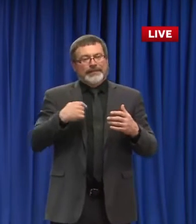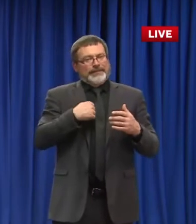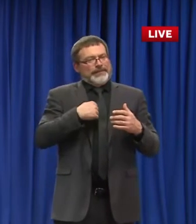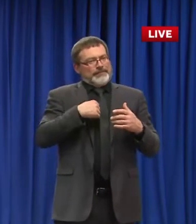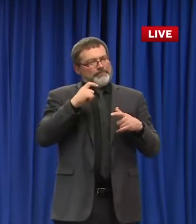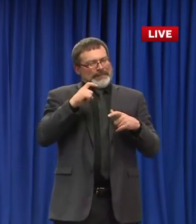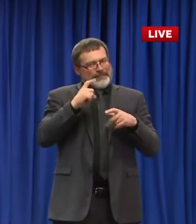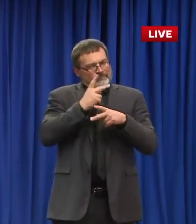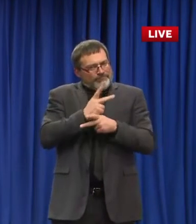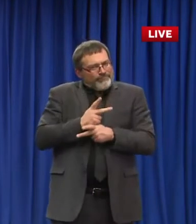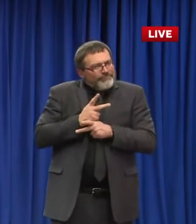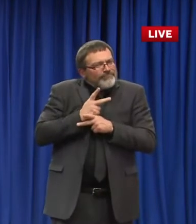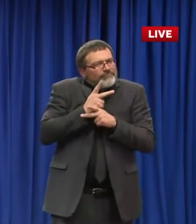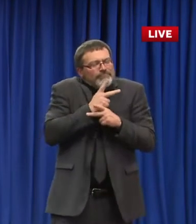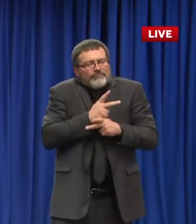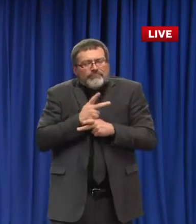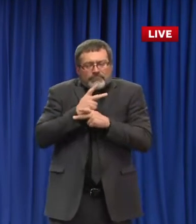JUST A FEW MILES SOUTH OF OUR BORDER.